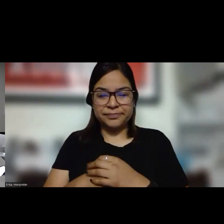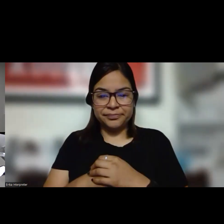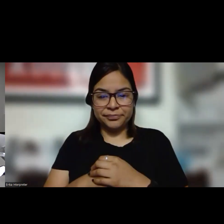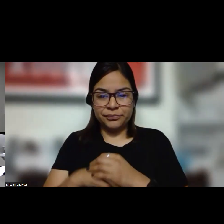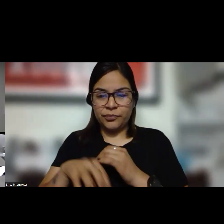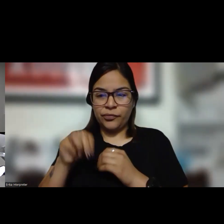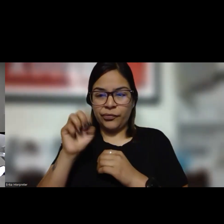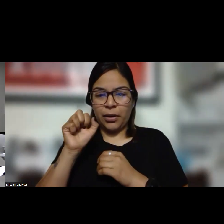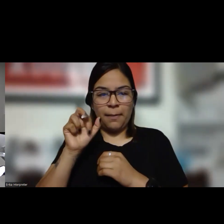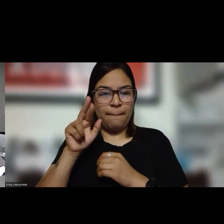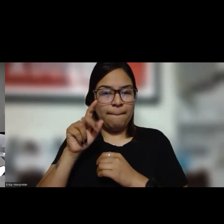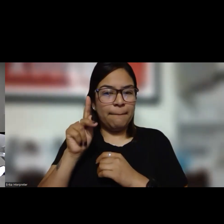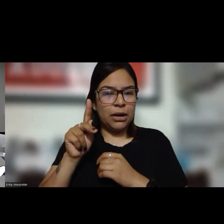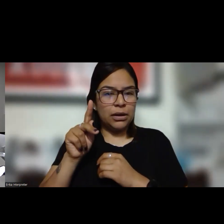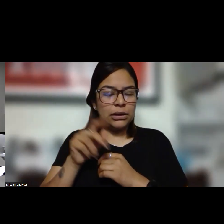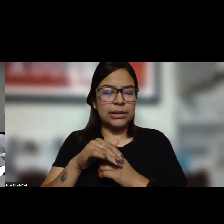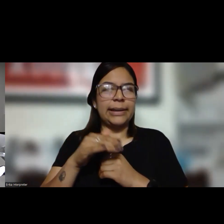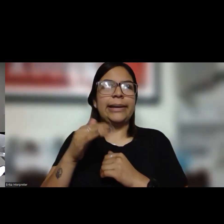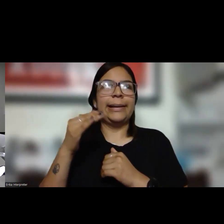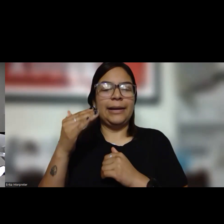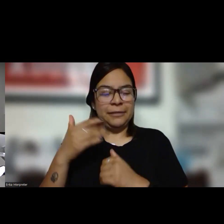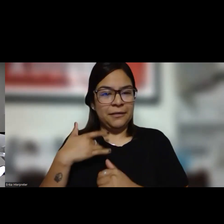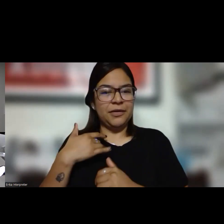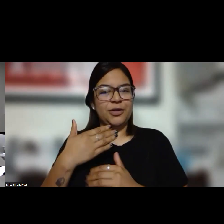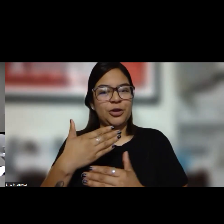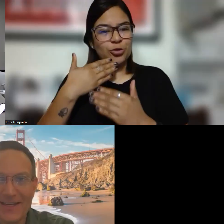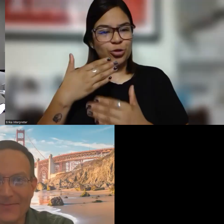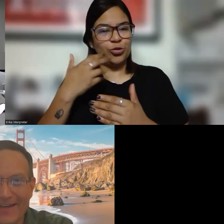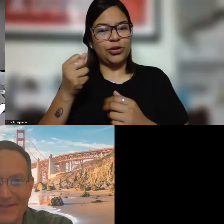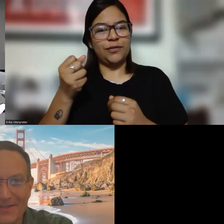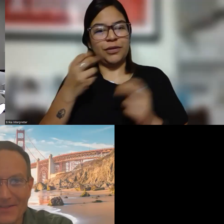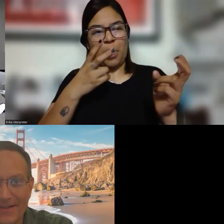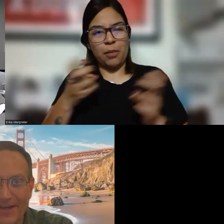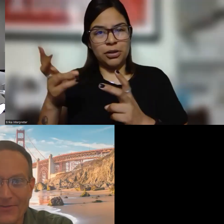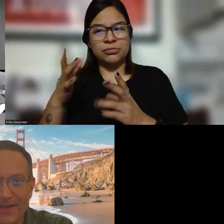feels like we've done um a lot of updates uh today so I think we'll take a pass and just let others